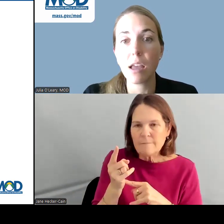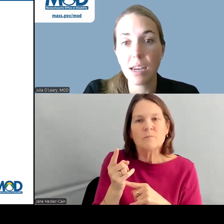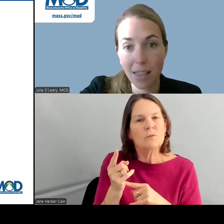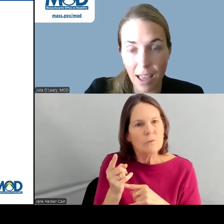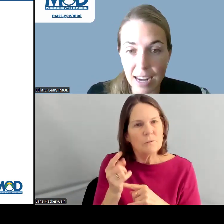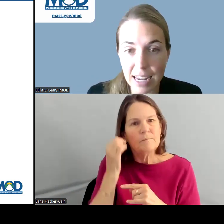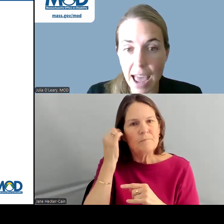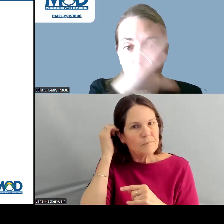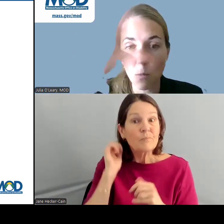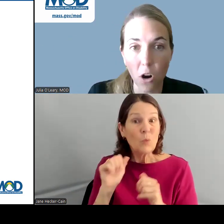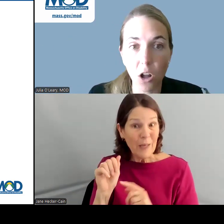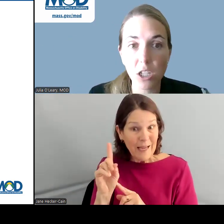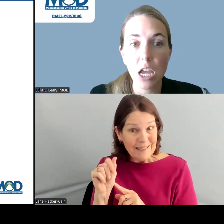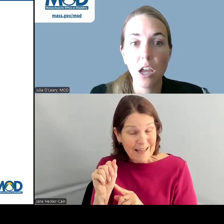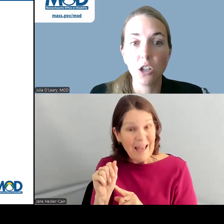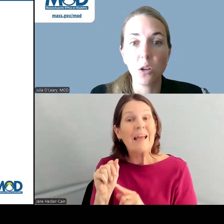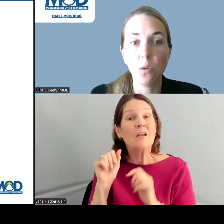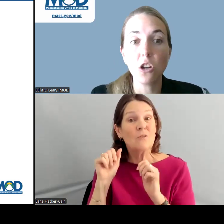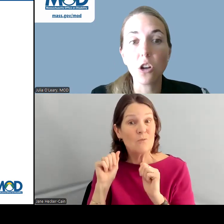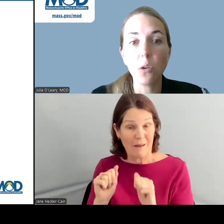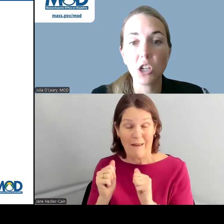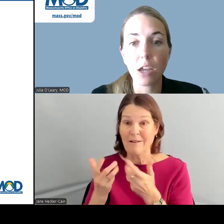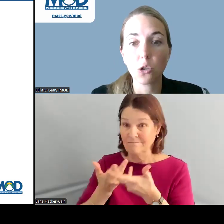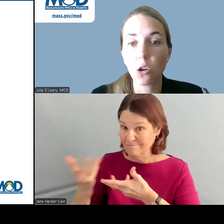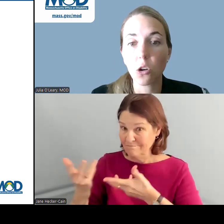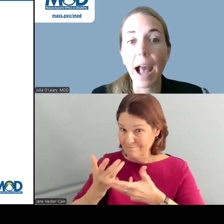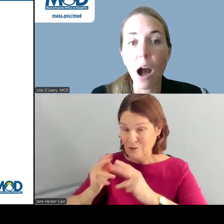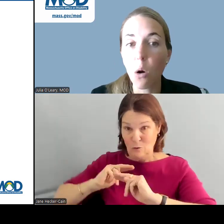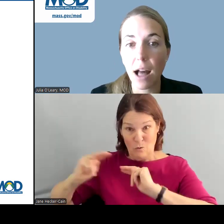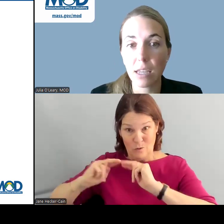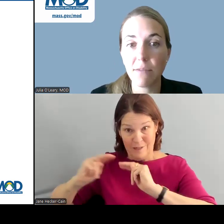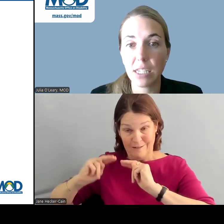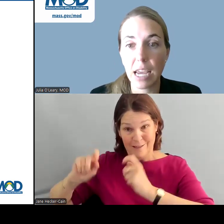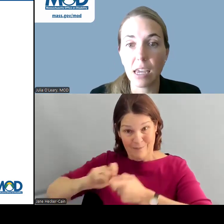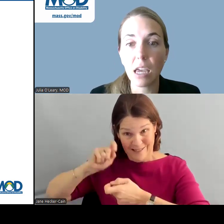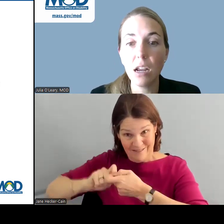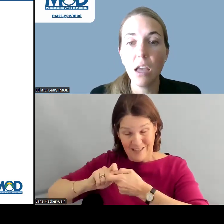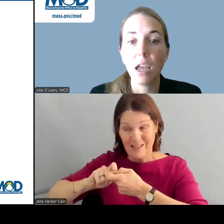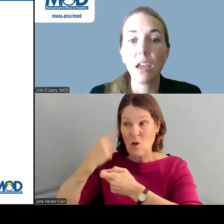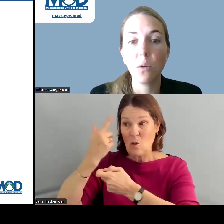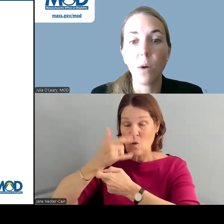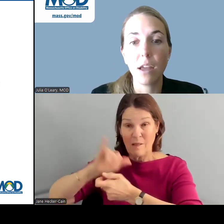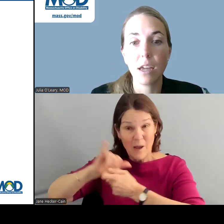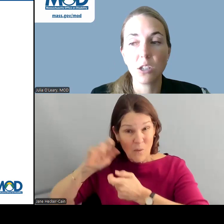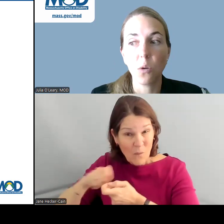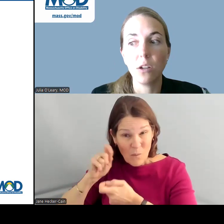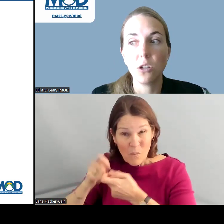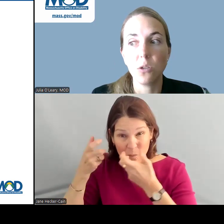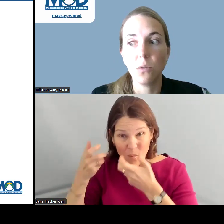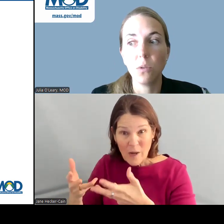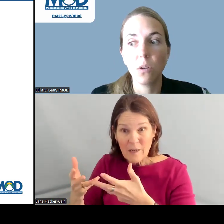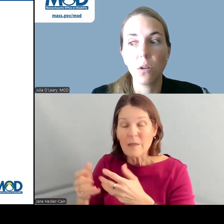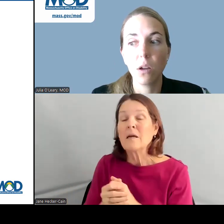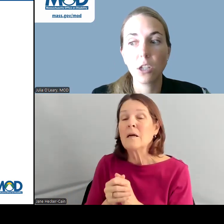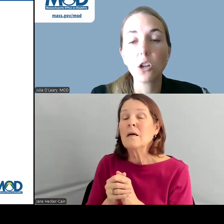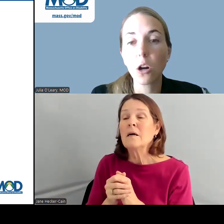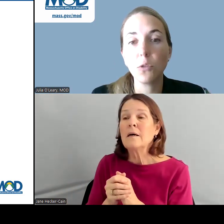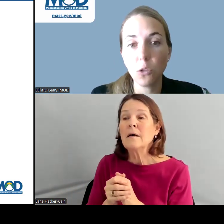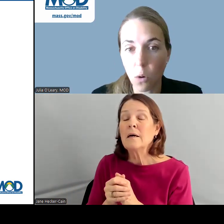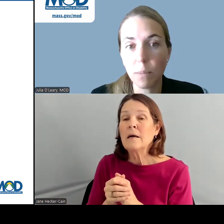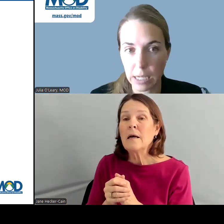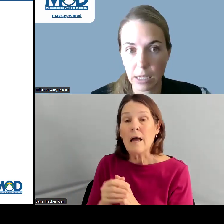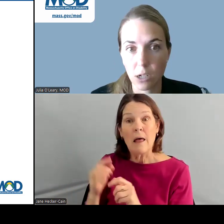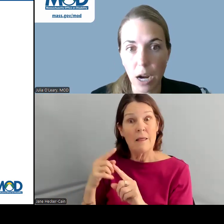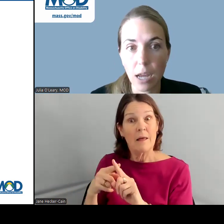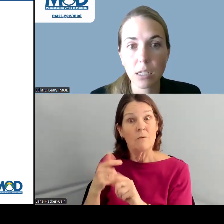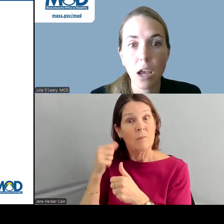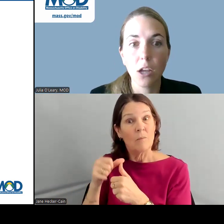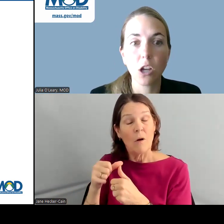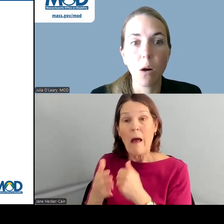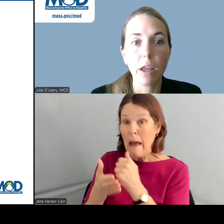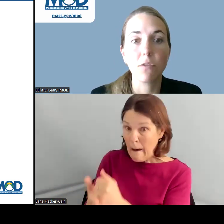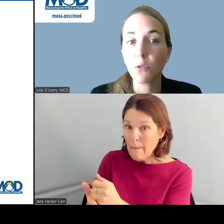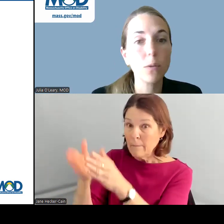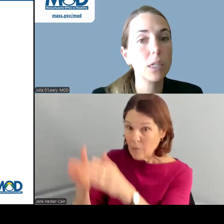So, you do have the flexibility in ADA world to negotiate sort of how that leave is taken in a way that is going to serve your business interests.